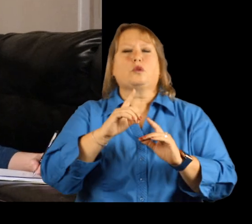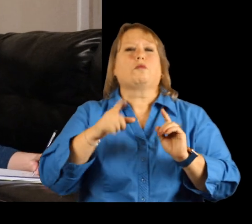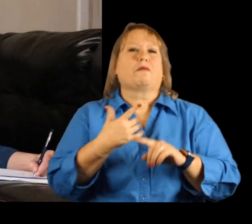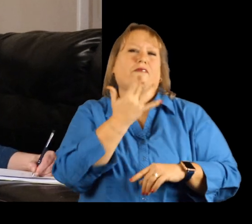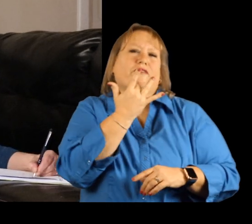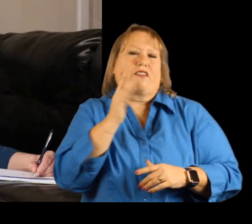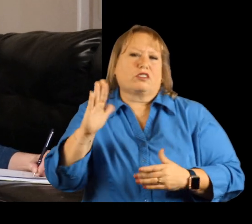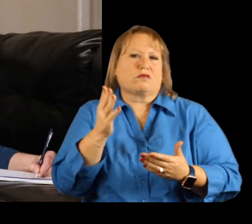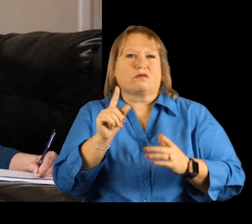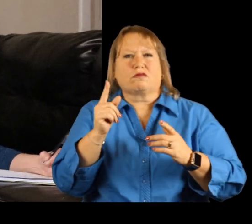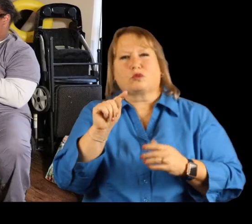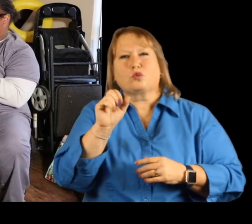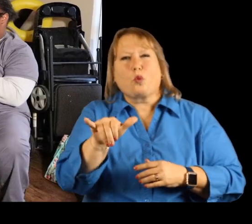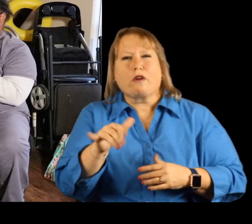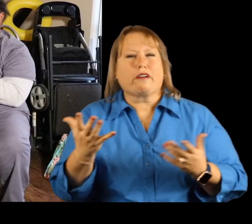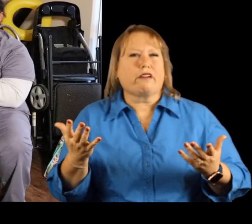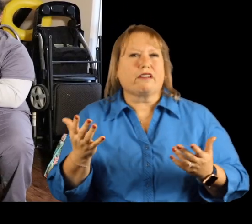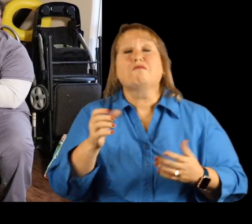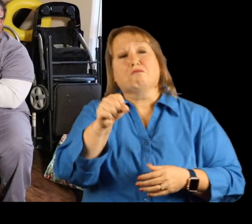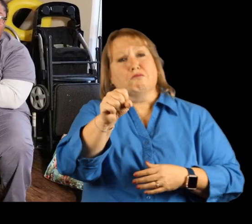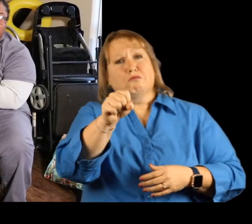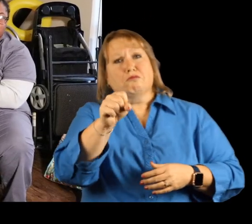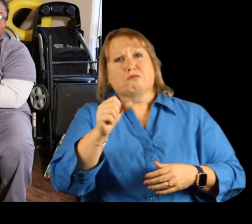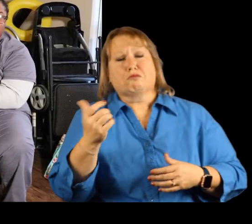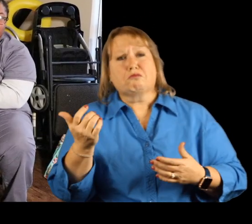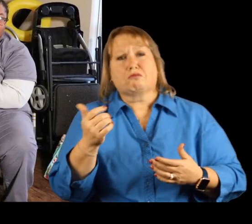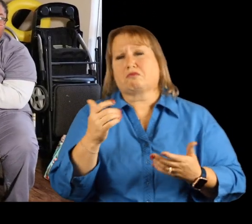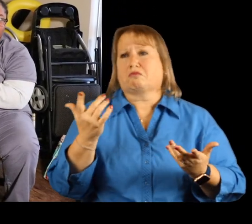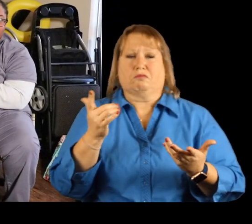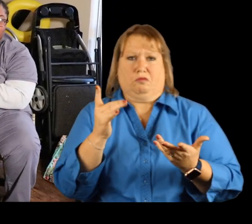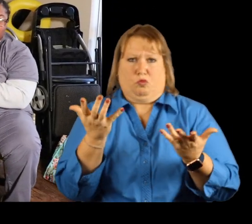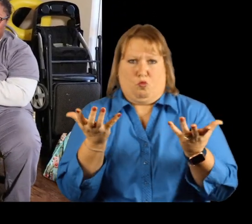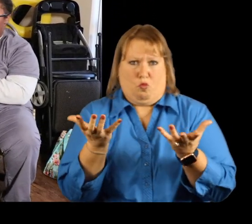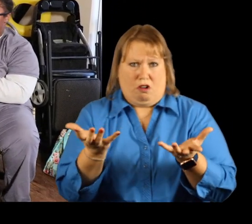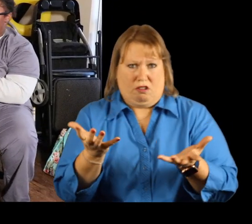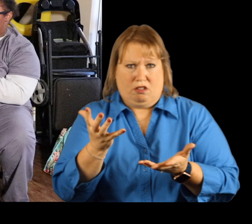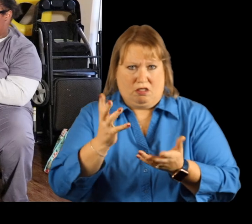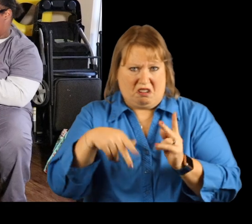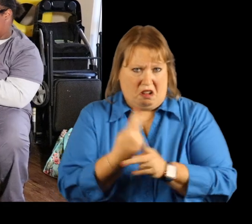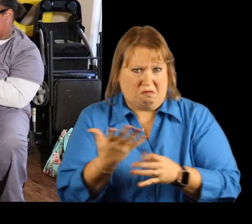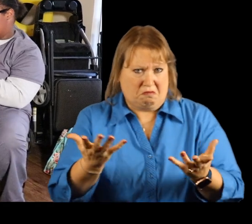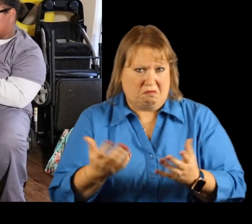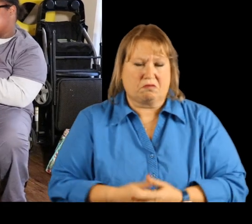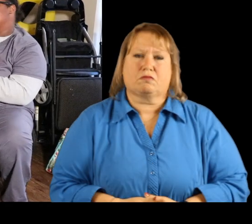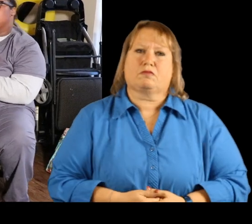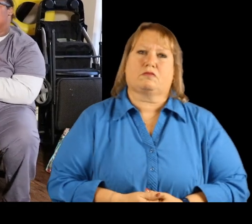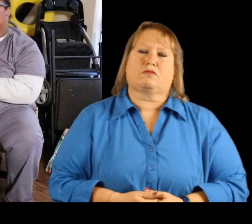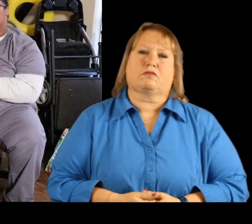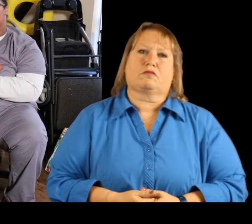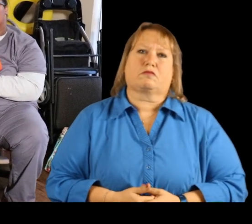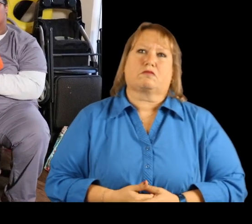How about a favorite object, like a toy? Yeah, toy. Which one? Um, I don't know.